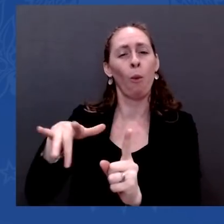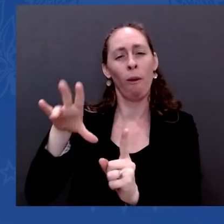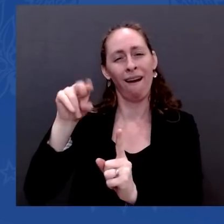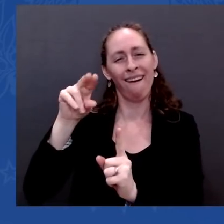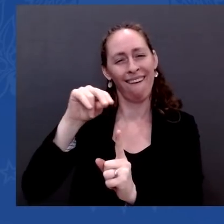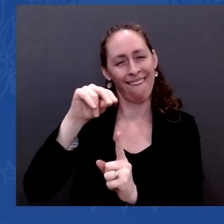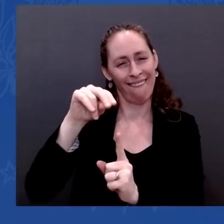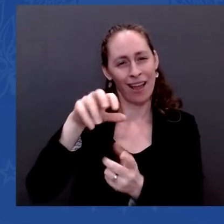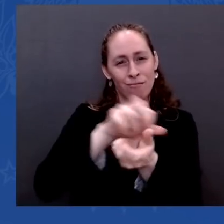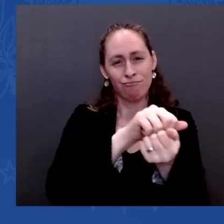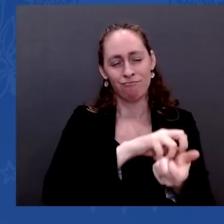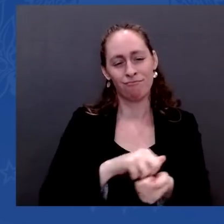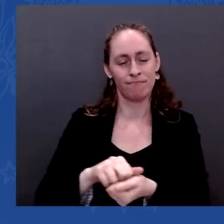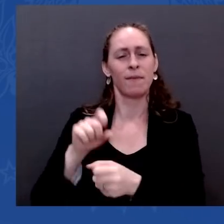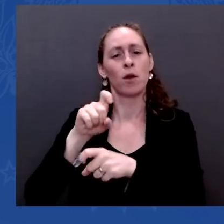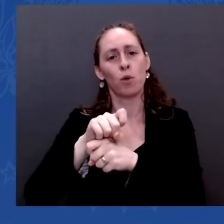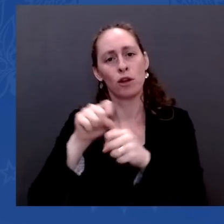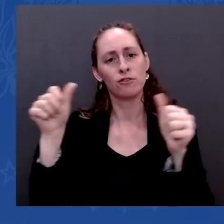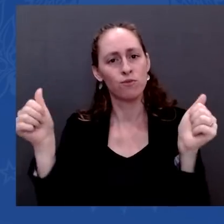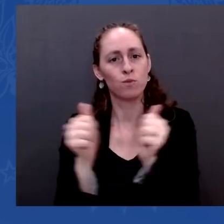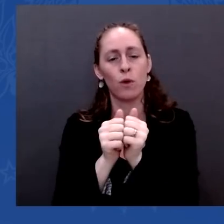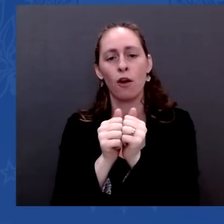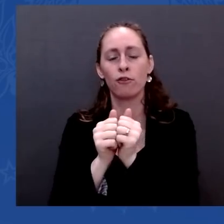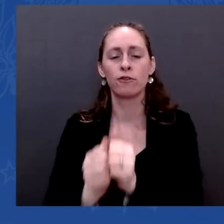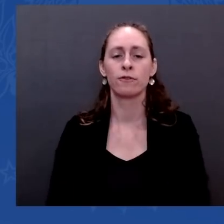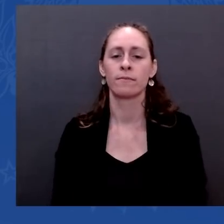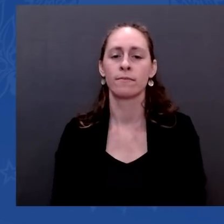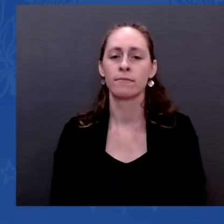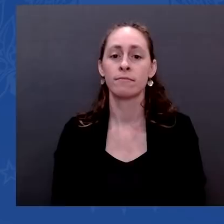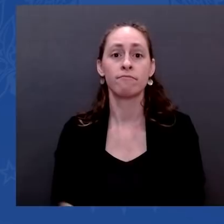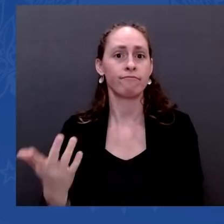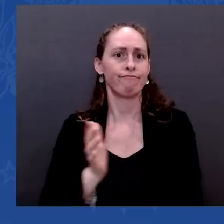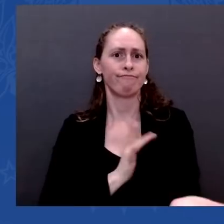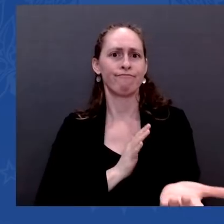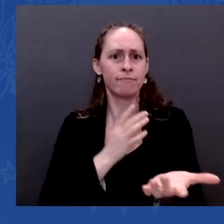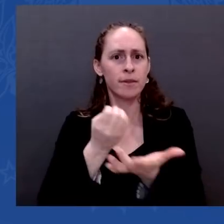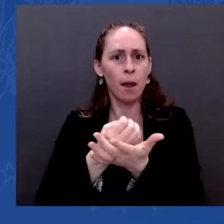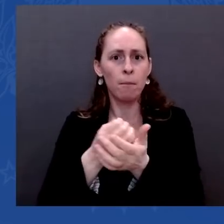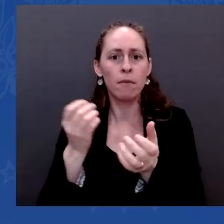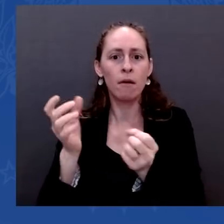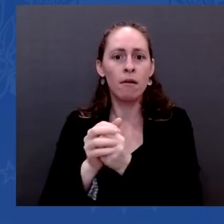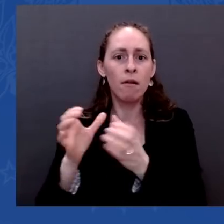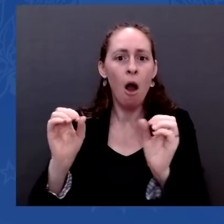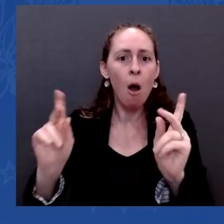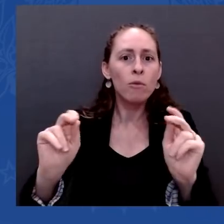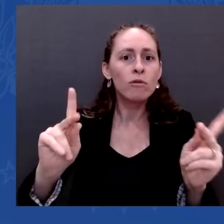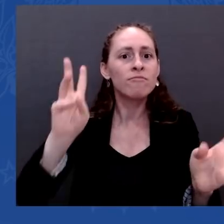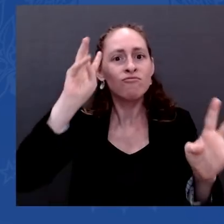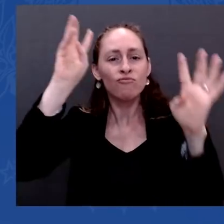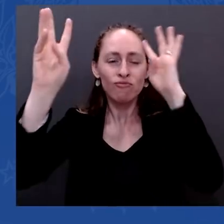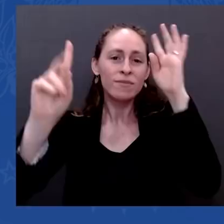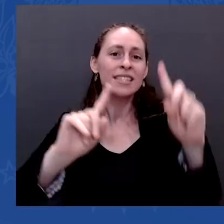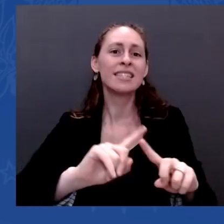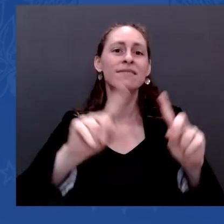and have to use them in order to prepare a situation where we and others can enjoy prosperity without harming the climate.